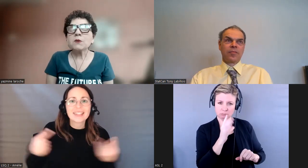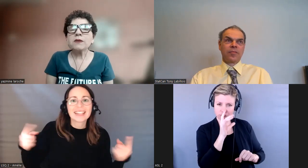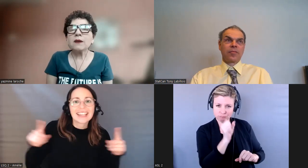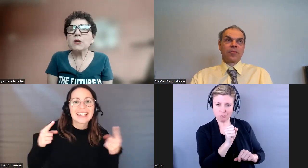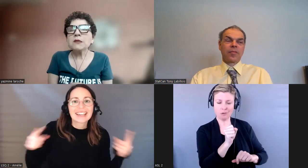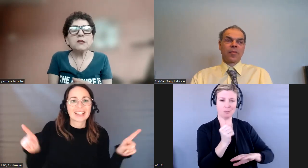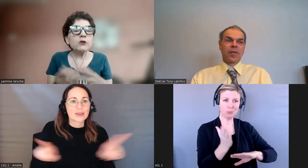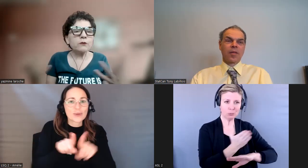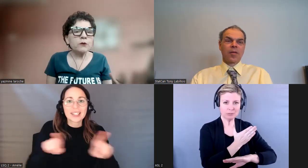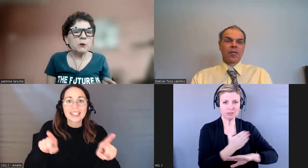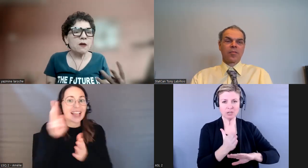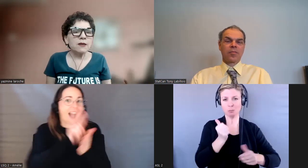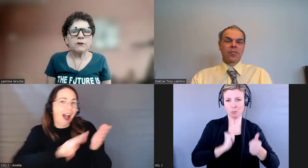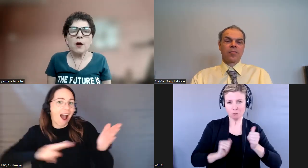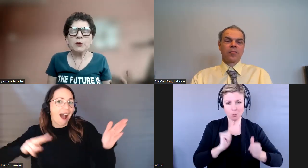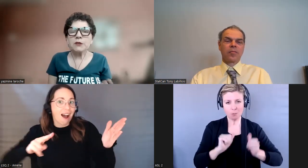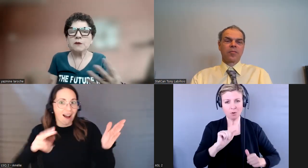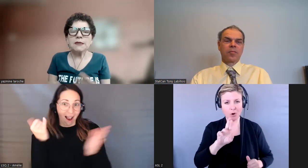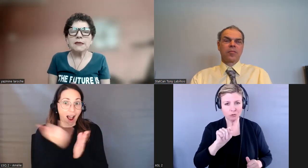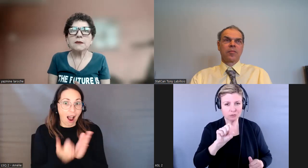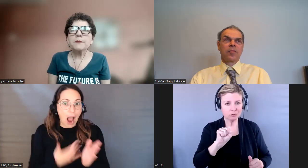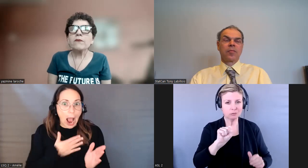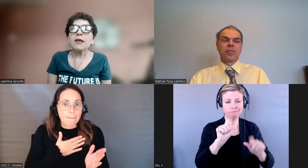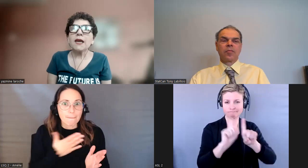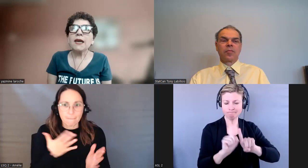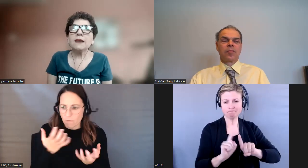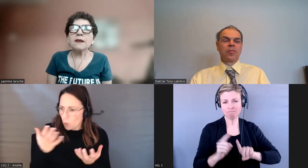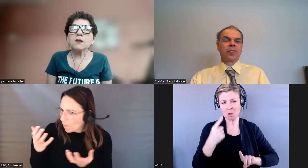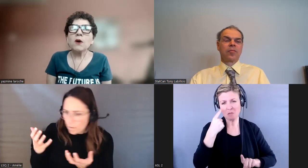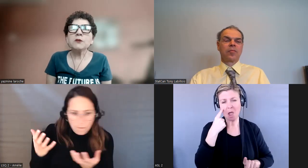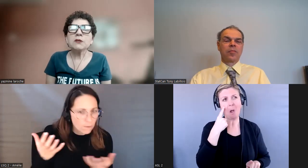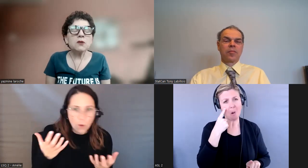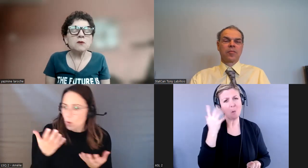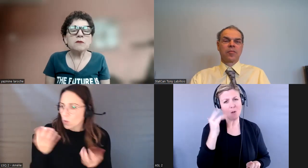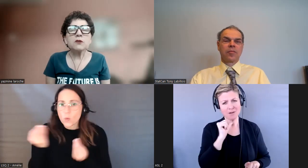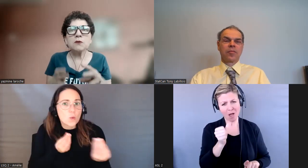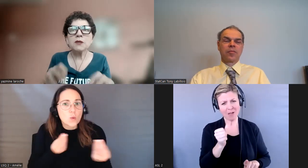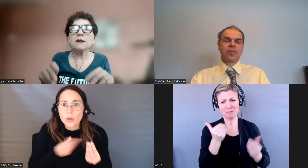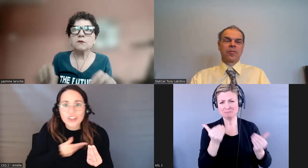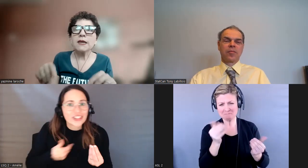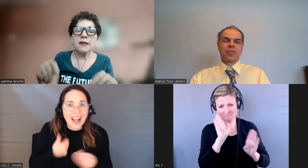I'm going to look for those kinds of opportunities and so I'm doing two two things right now